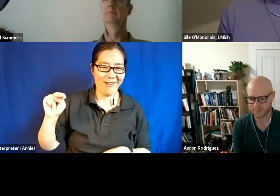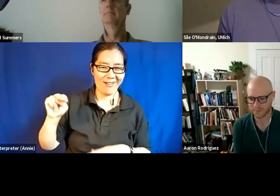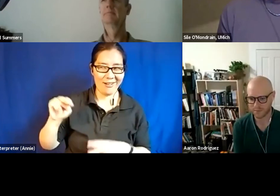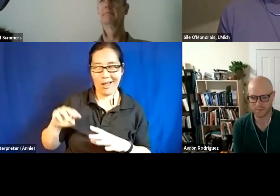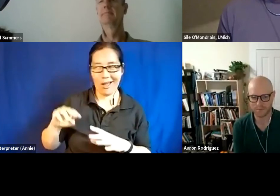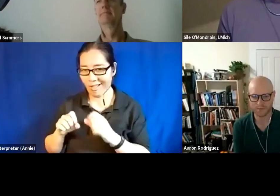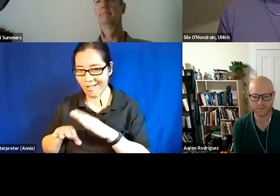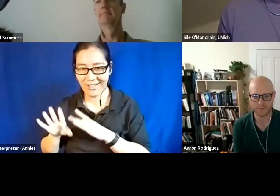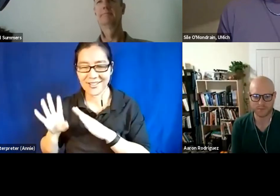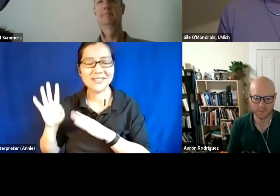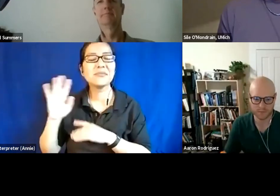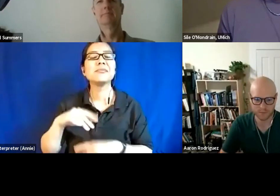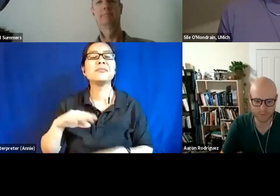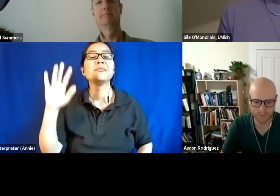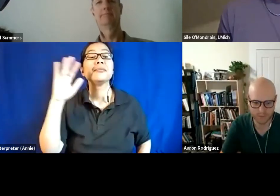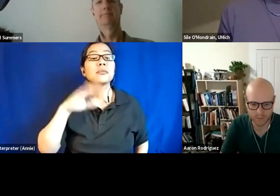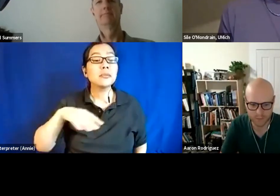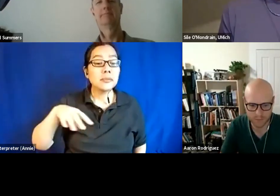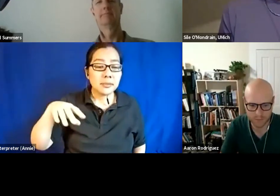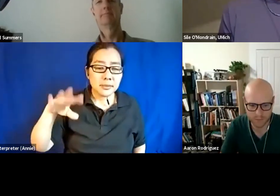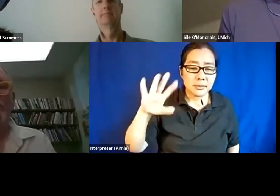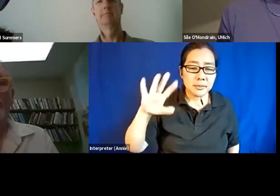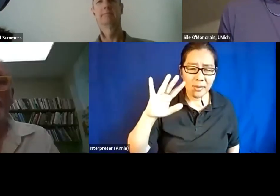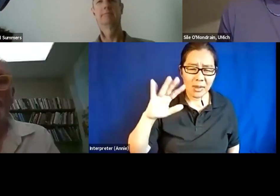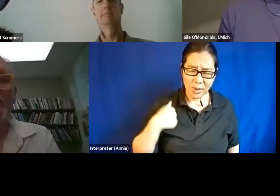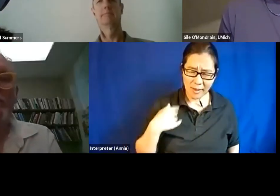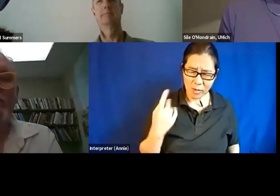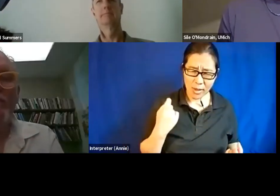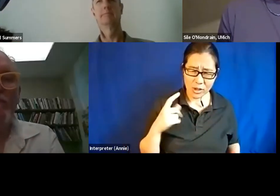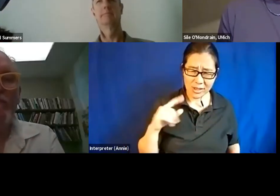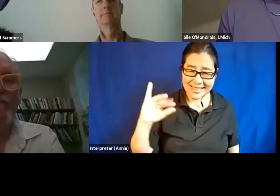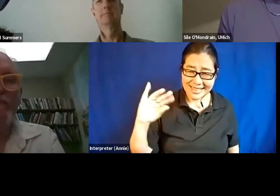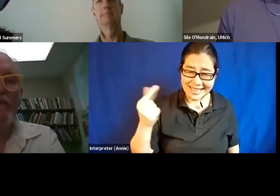do we have a lot of questions? We have about 15 minuteses left for questions.